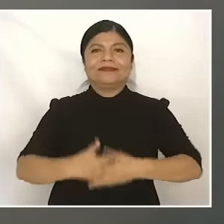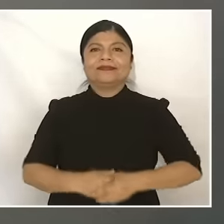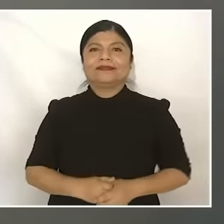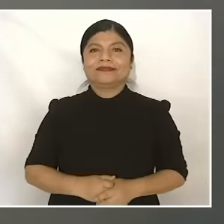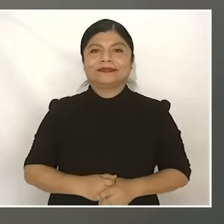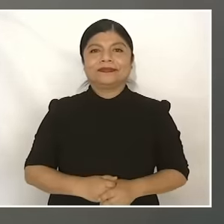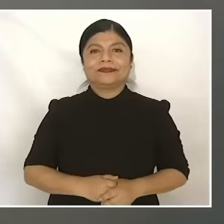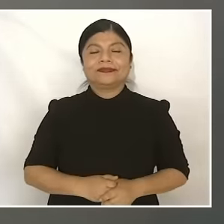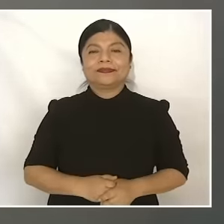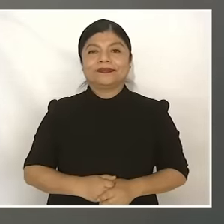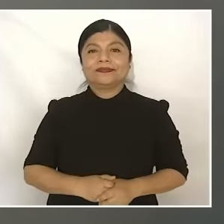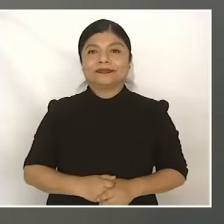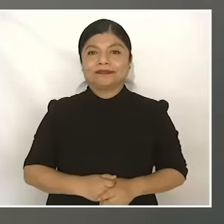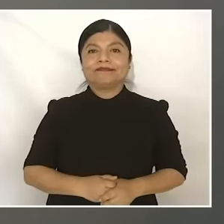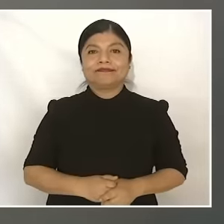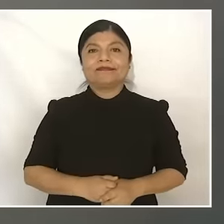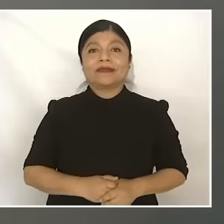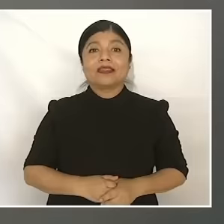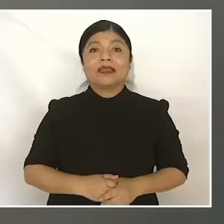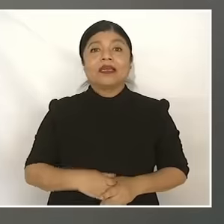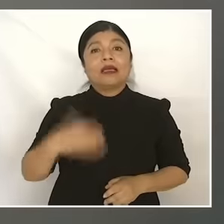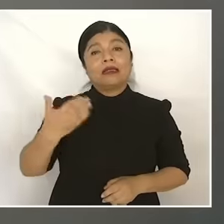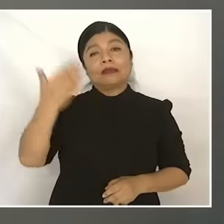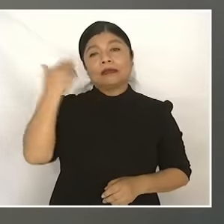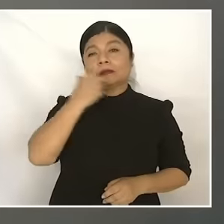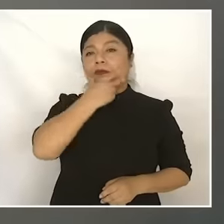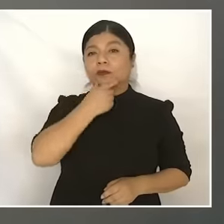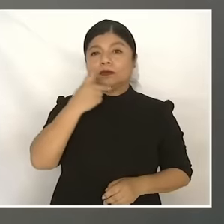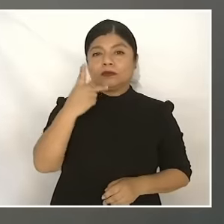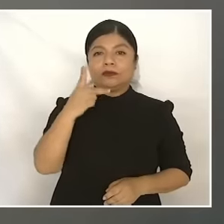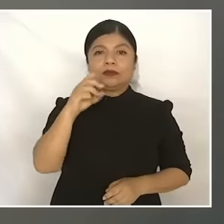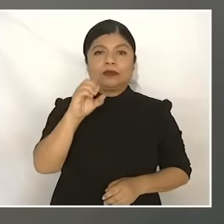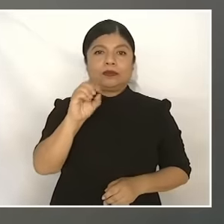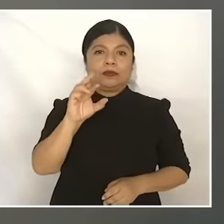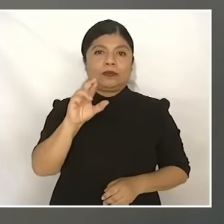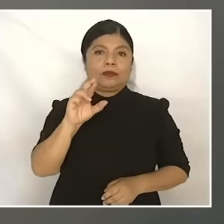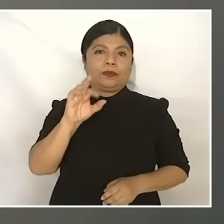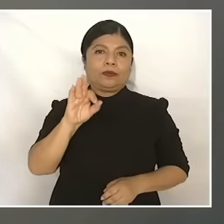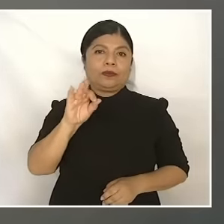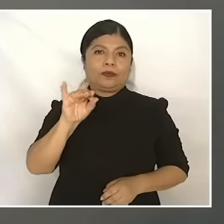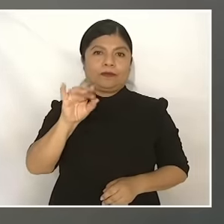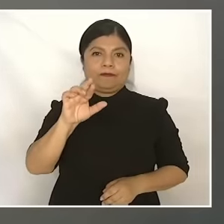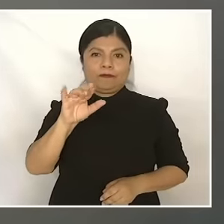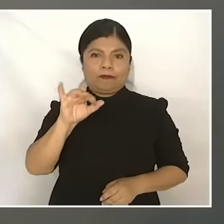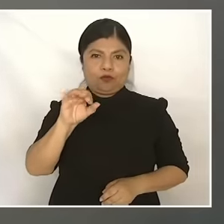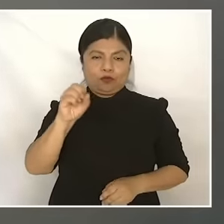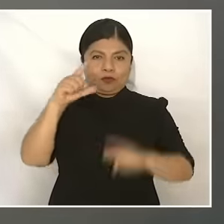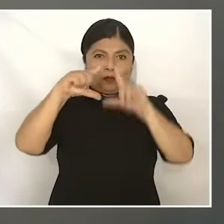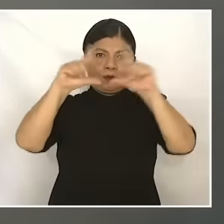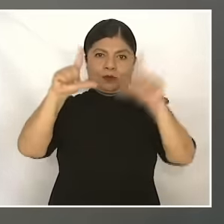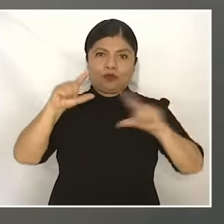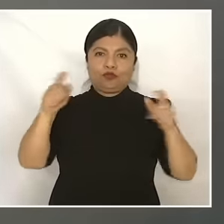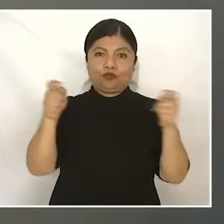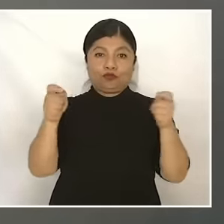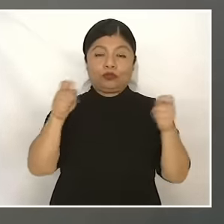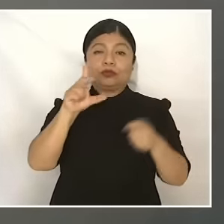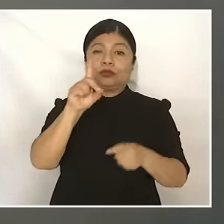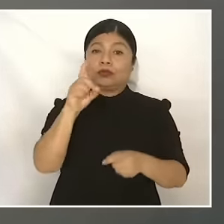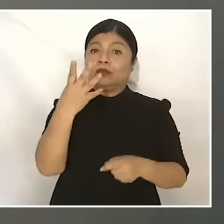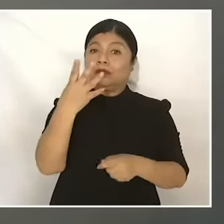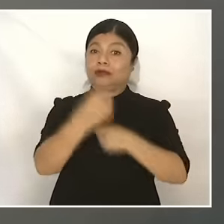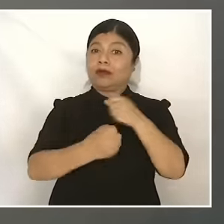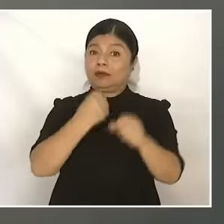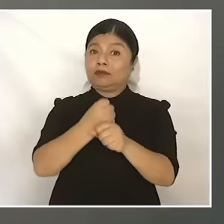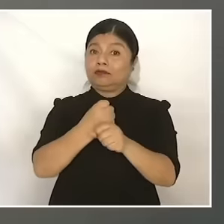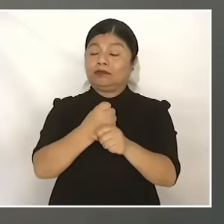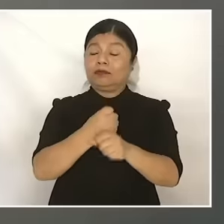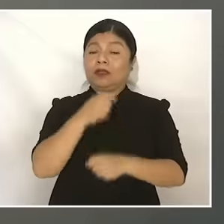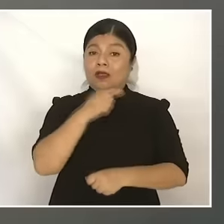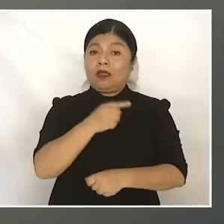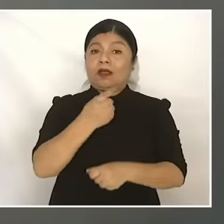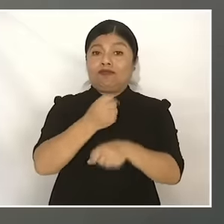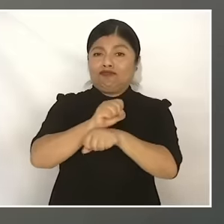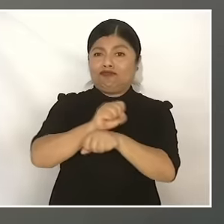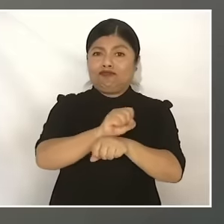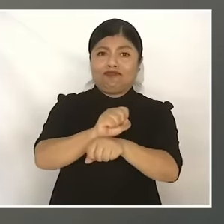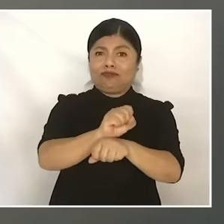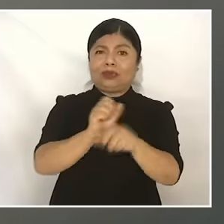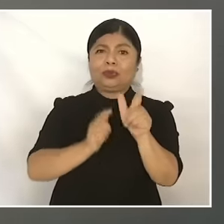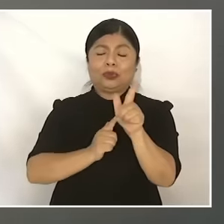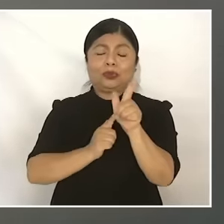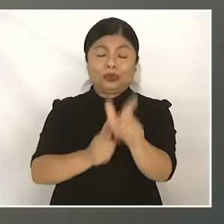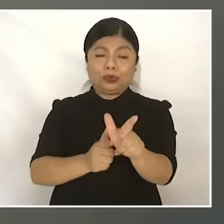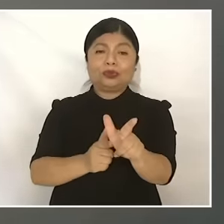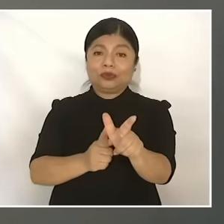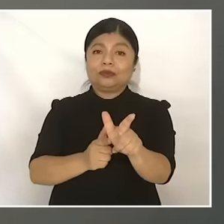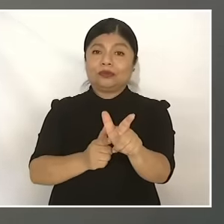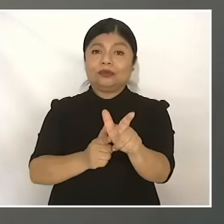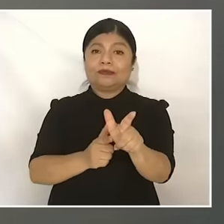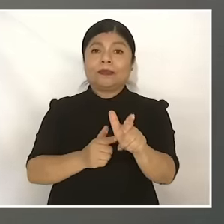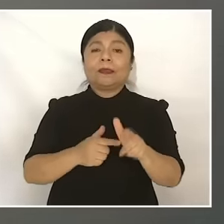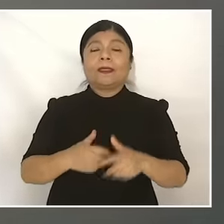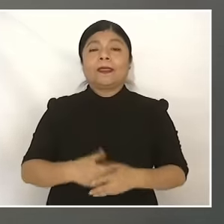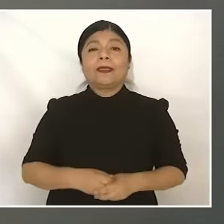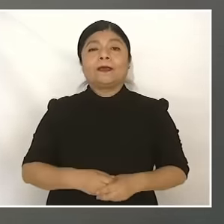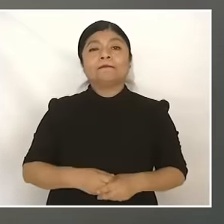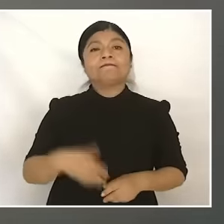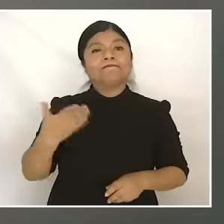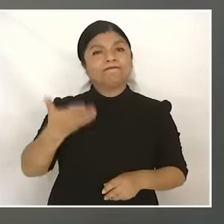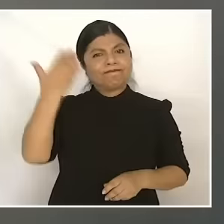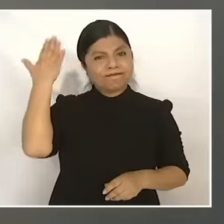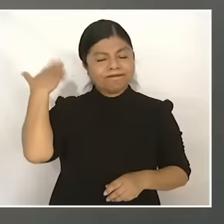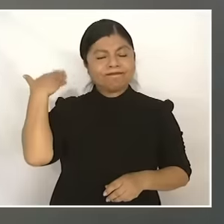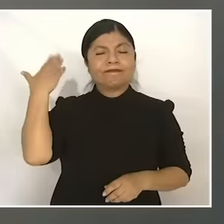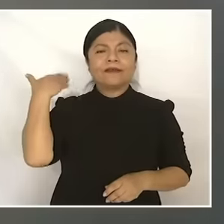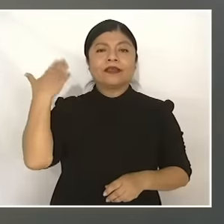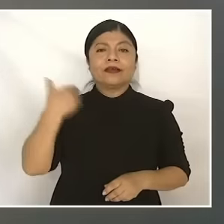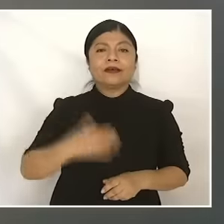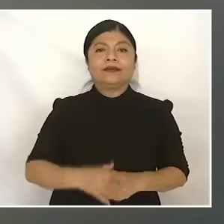it took him governing Mexico only 34 years to have an idea in the 19th century two uh